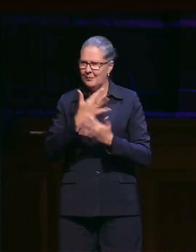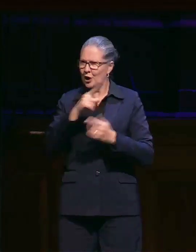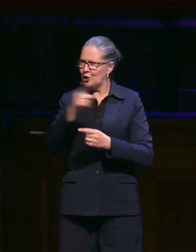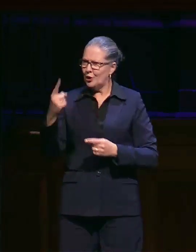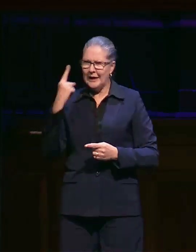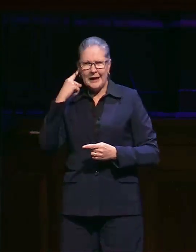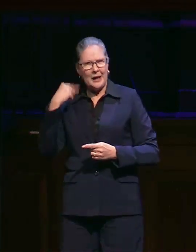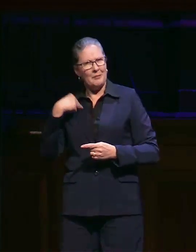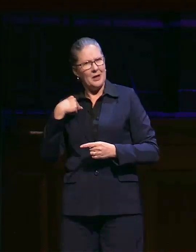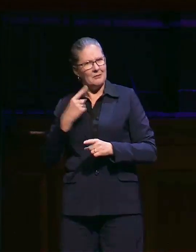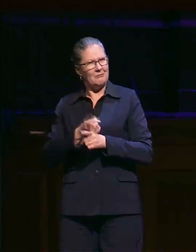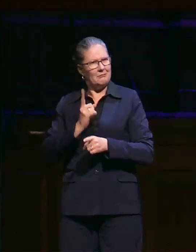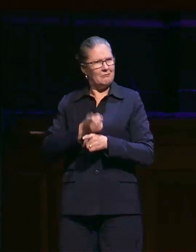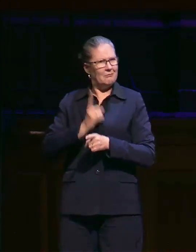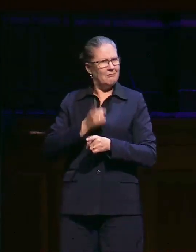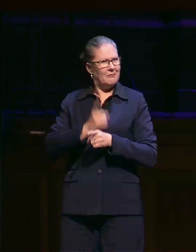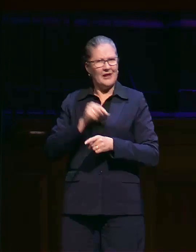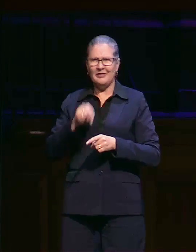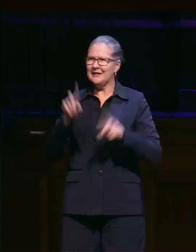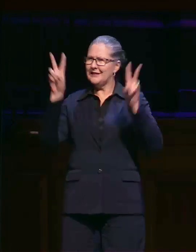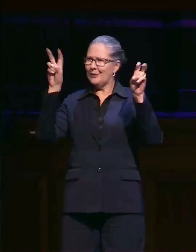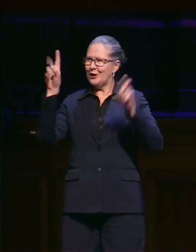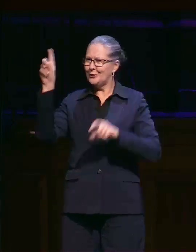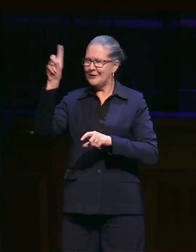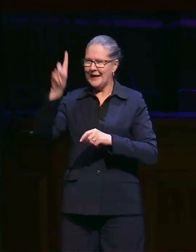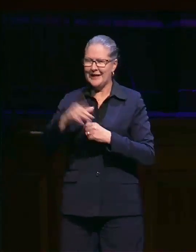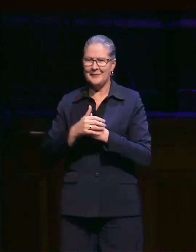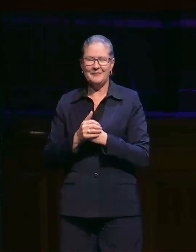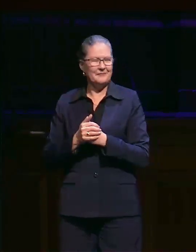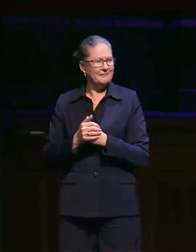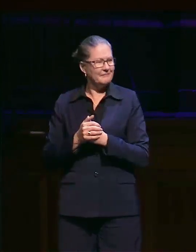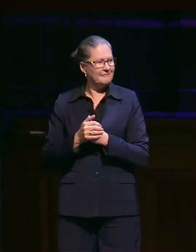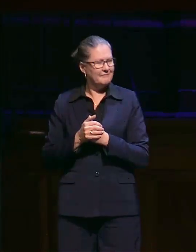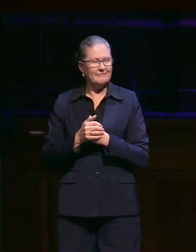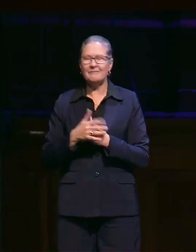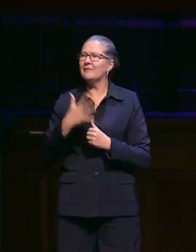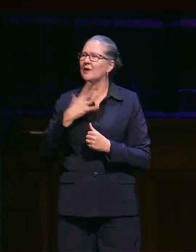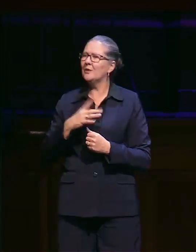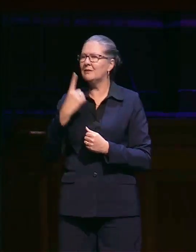about that subject matter today and I start though by apologizing of course